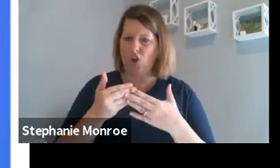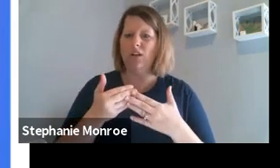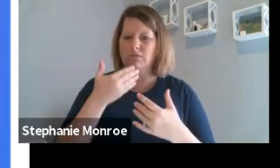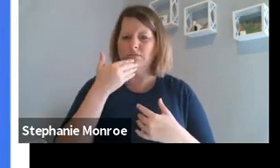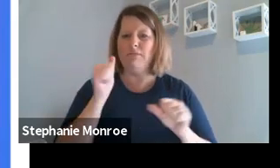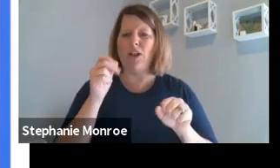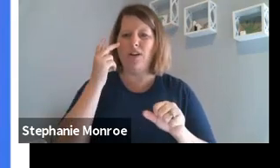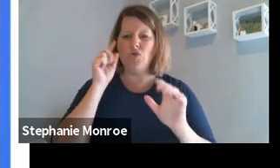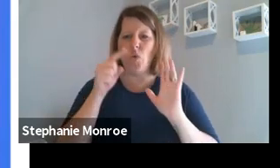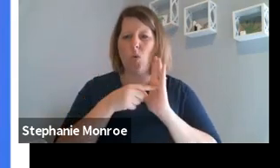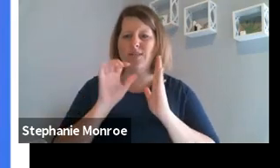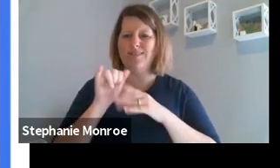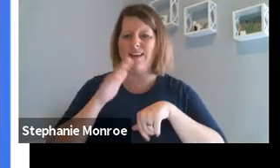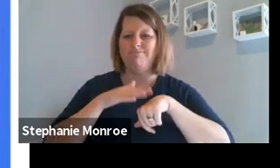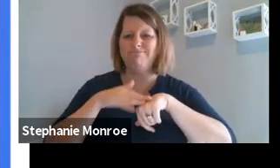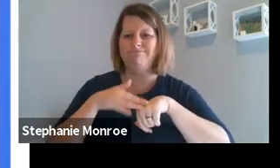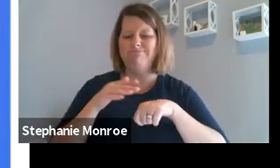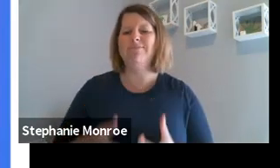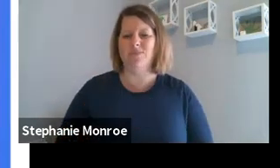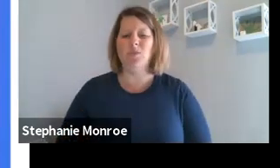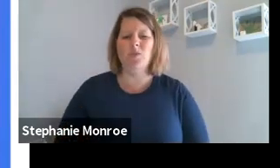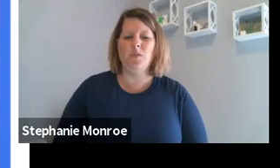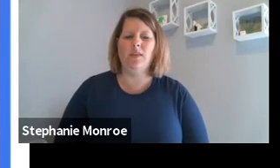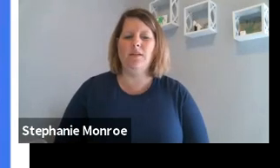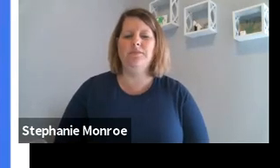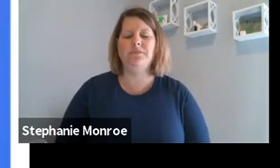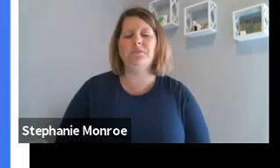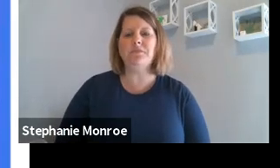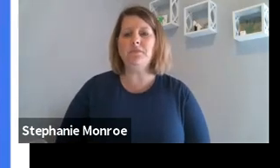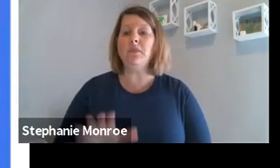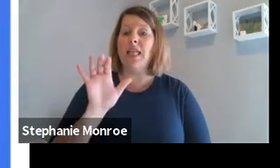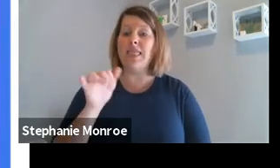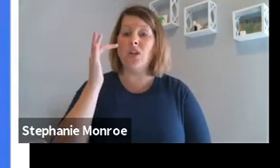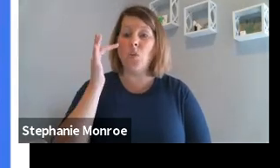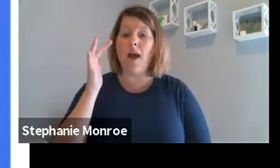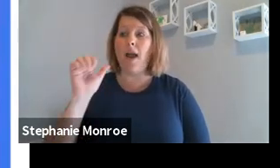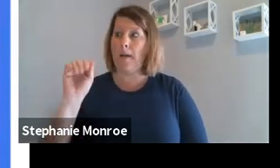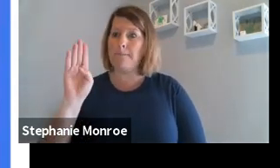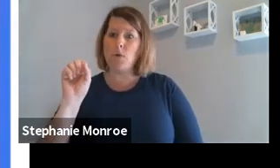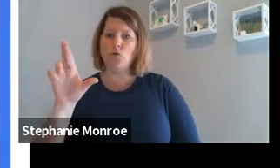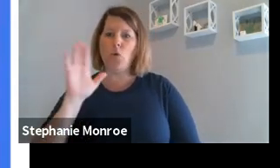who is involved in the relationship would be able to see. And that's why batterers will immediately try to isolate